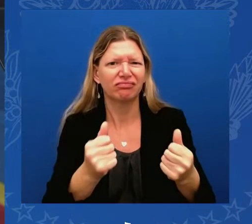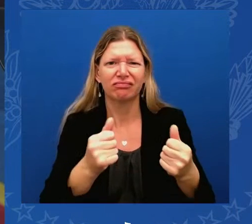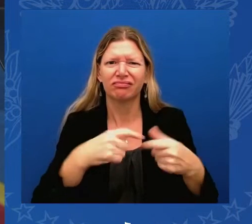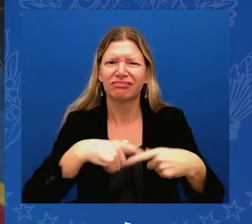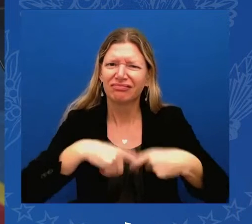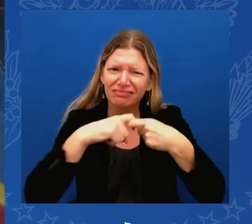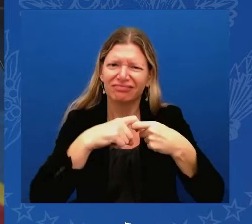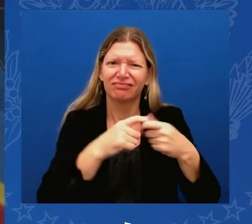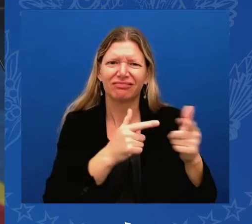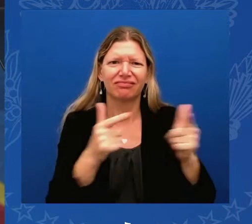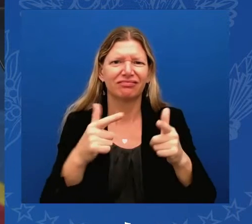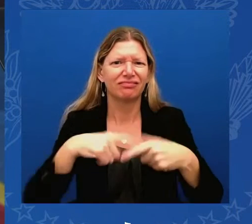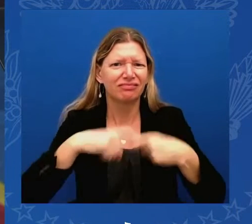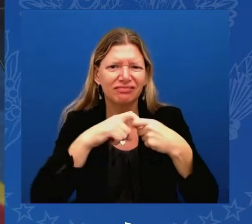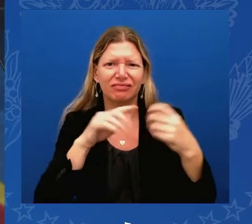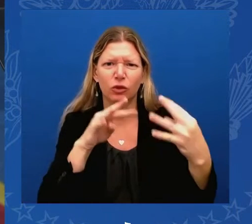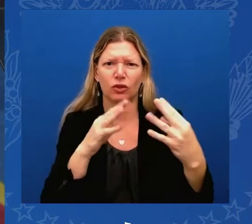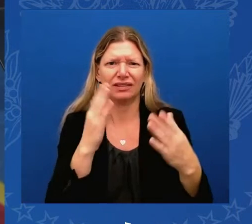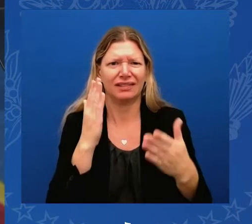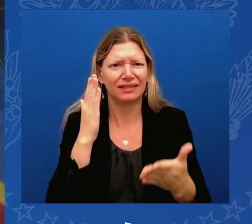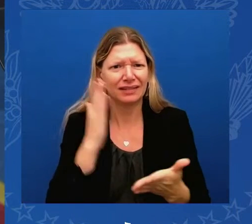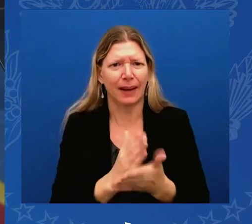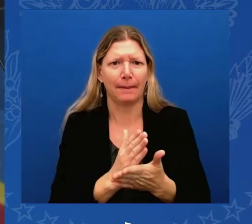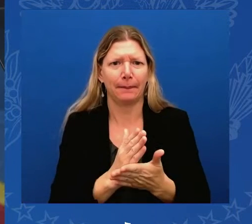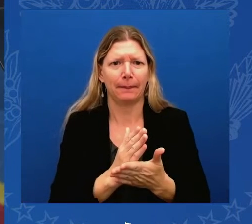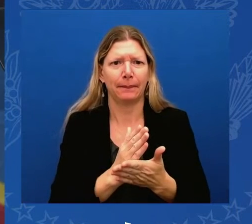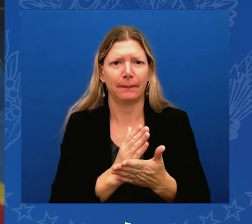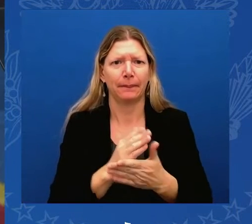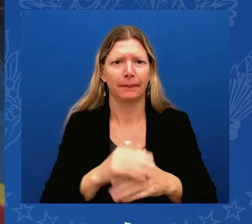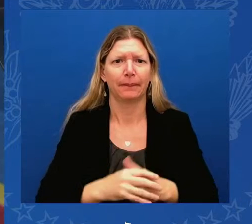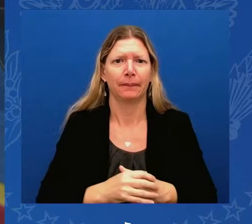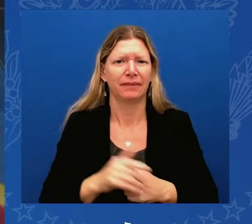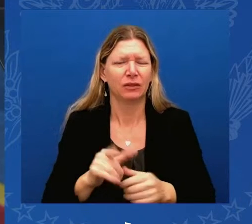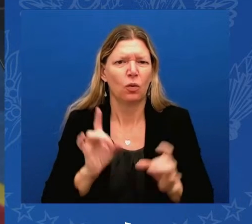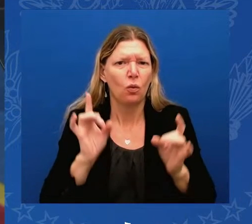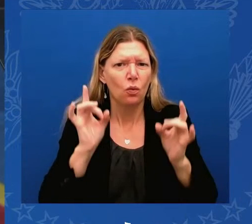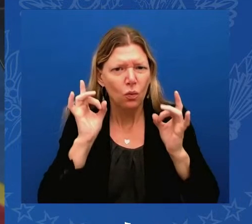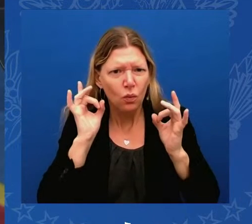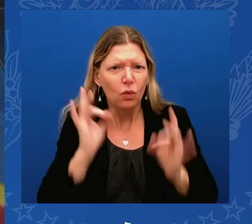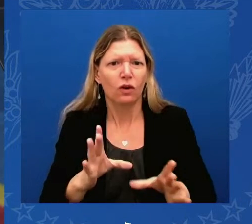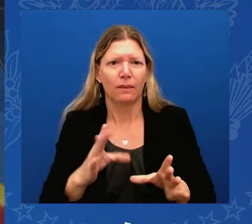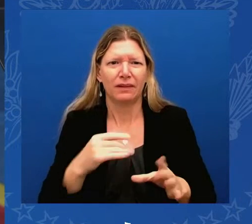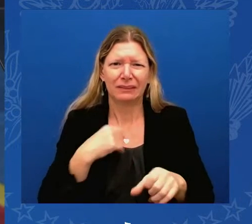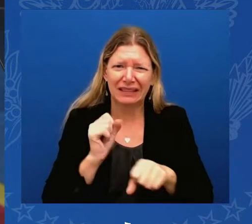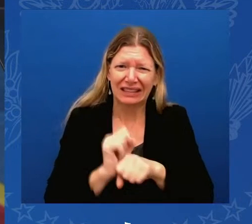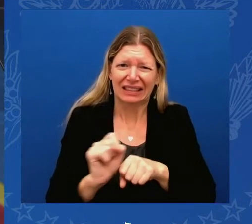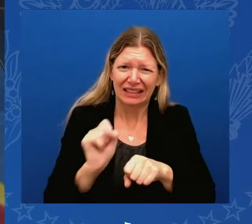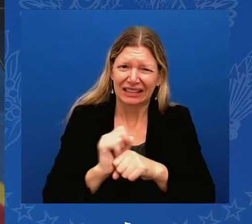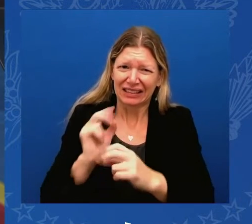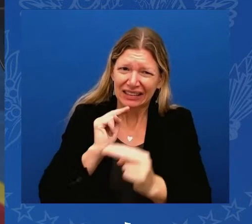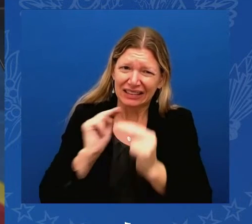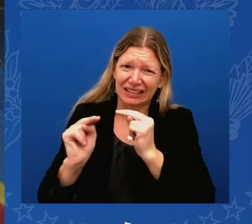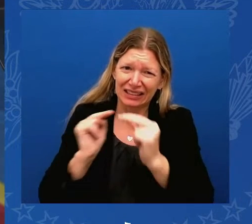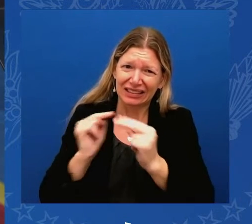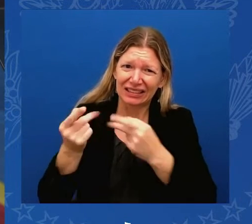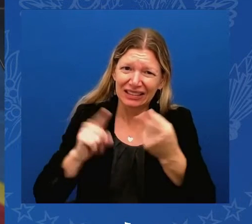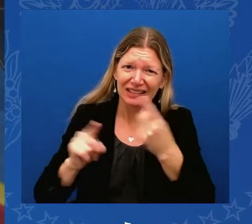And I've been working on a deal as we speak, working around the clock to lead an international effort to get more aid into Gaza, rebuild Gaza.